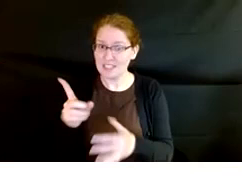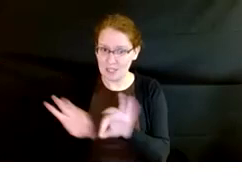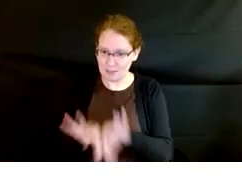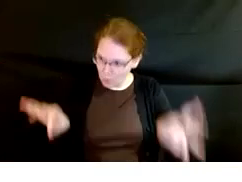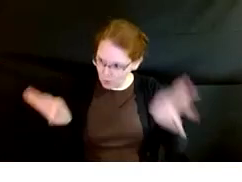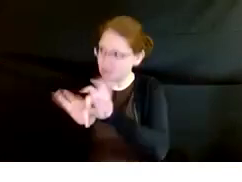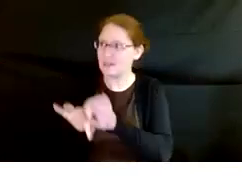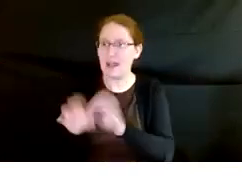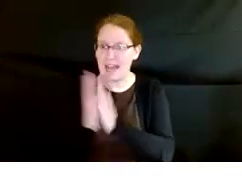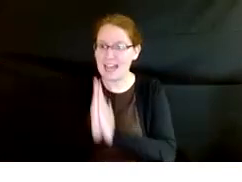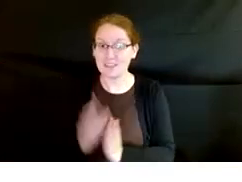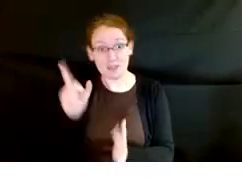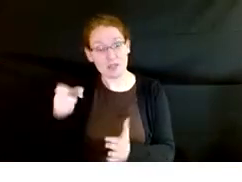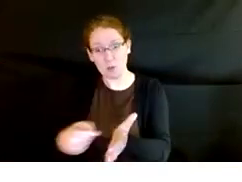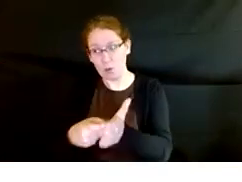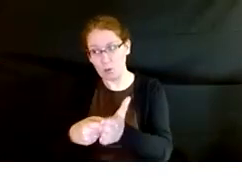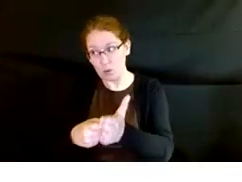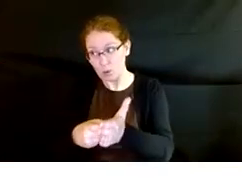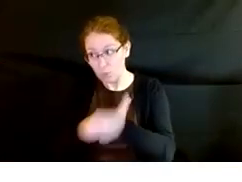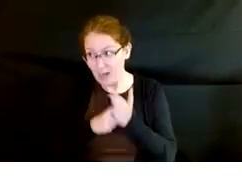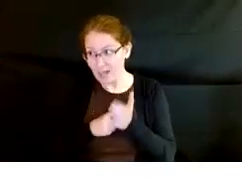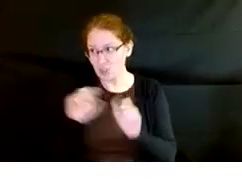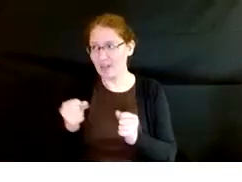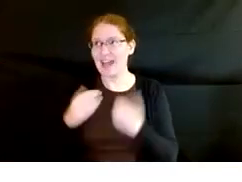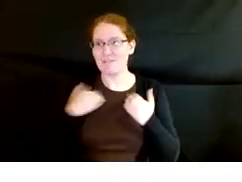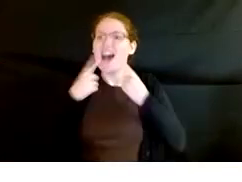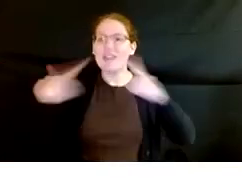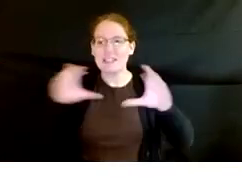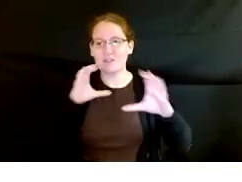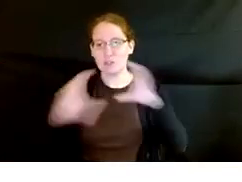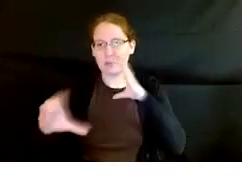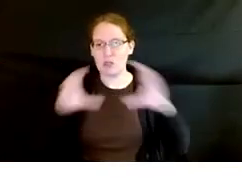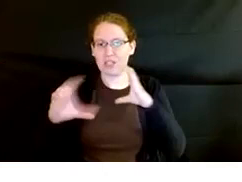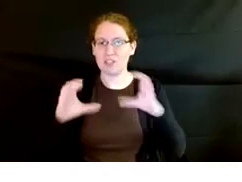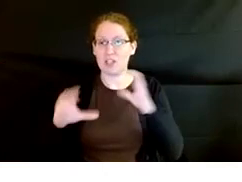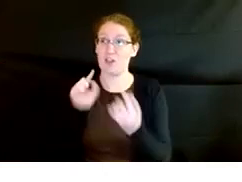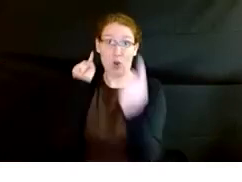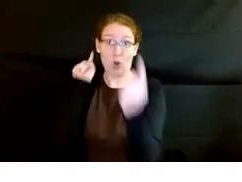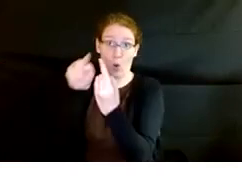the effective communication the, the uh goal is to make sure the effective communication is happening